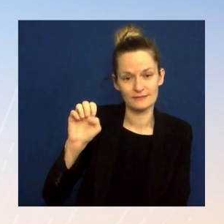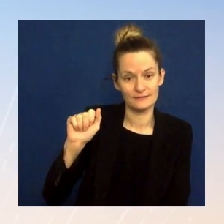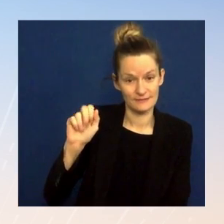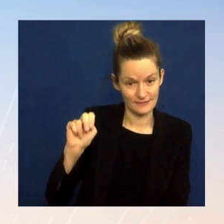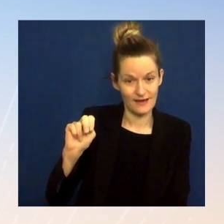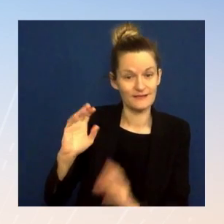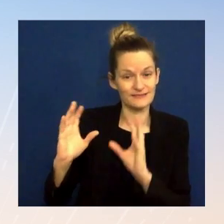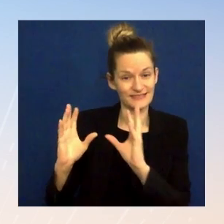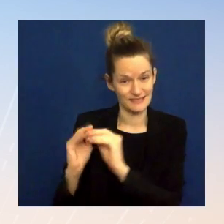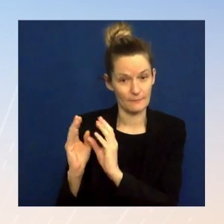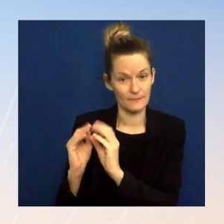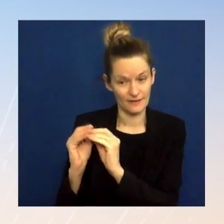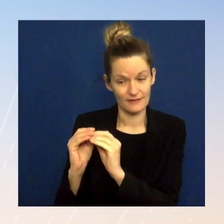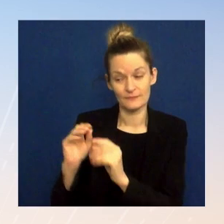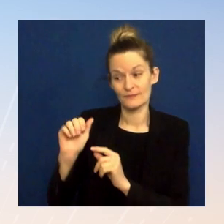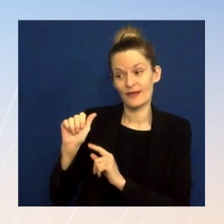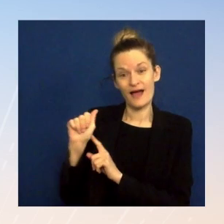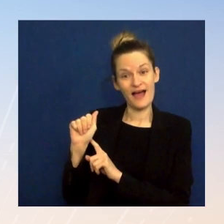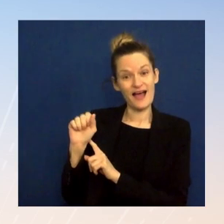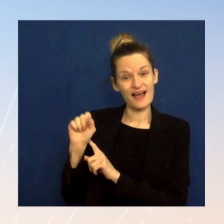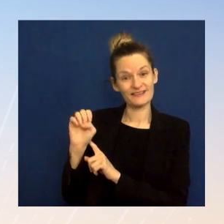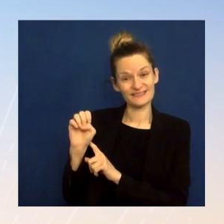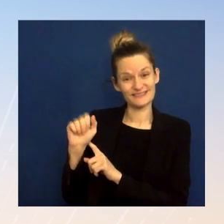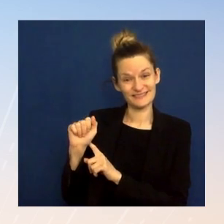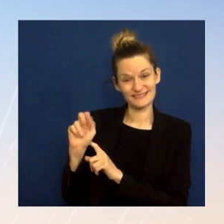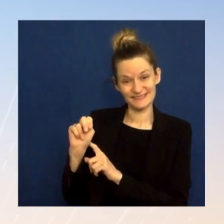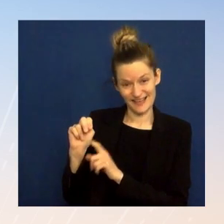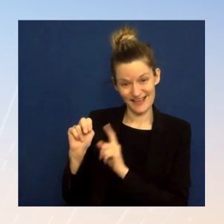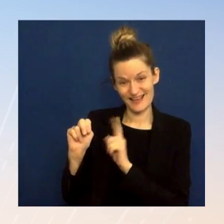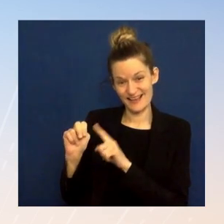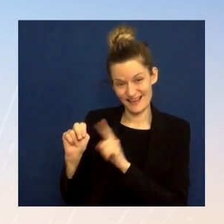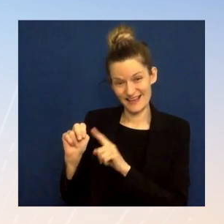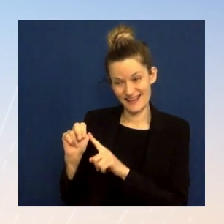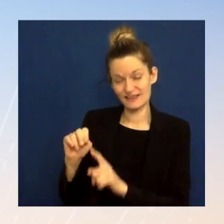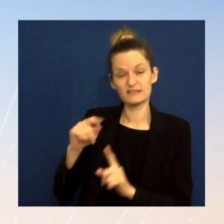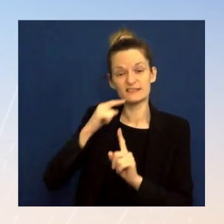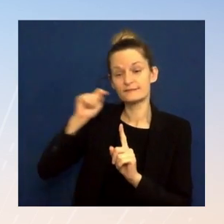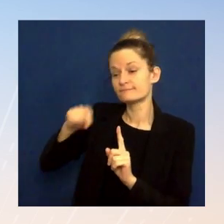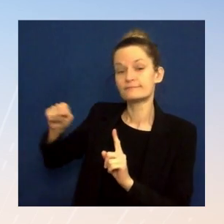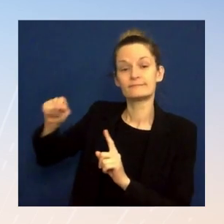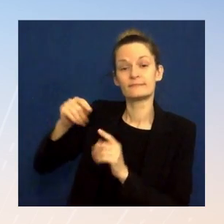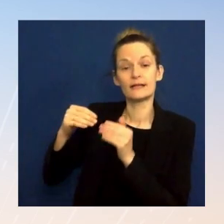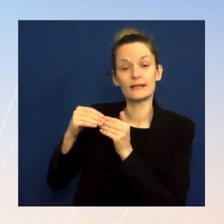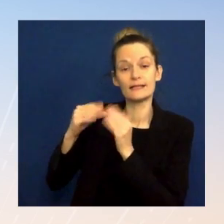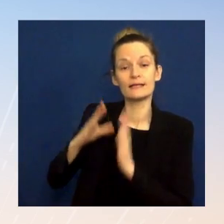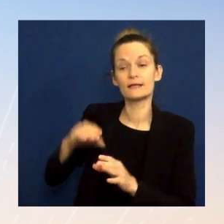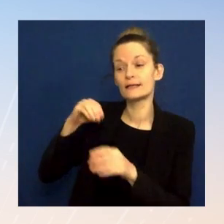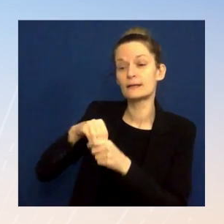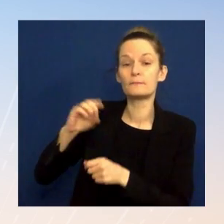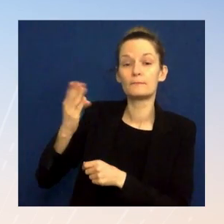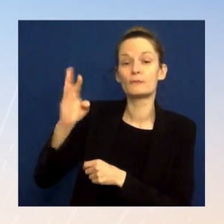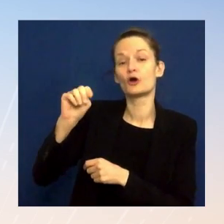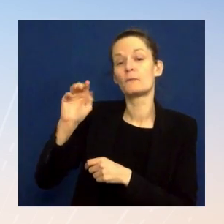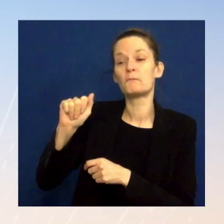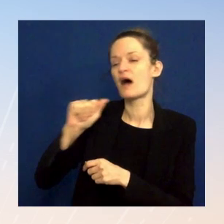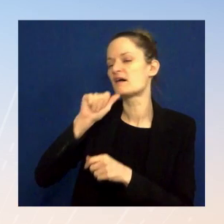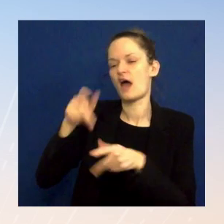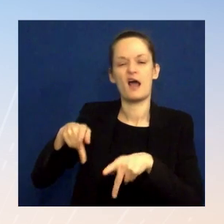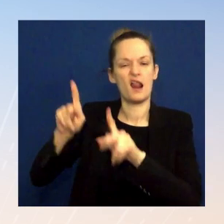at that summit to the junta leader -- the commander-in-chief. And President Biden had the opportunity to consult and coordinate with ASEAN